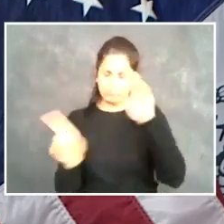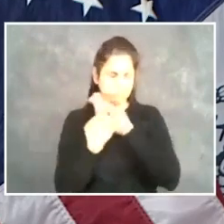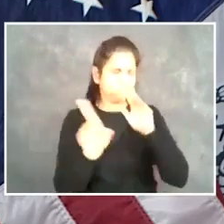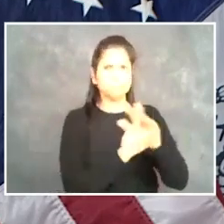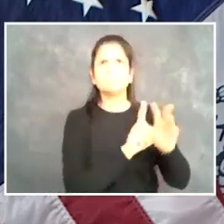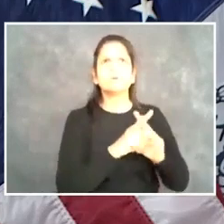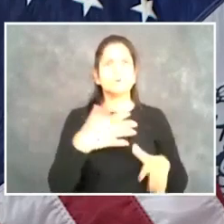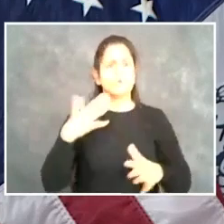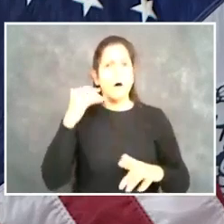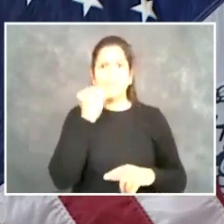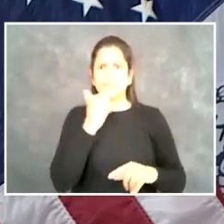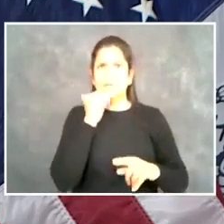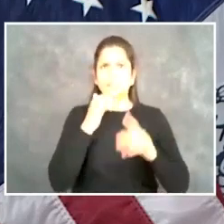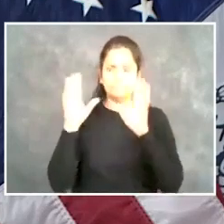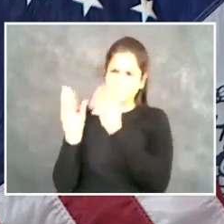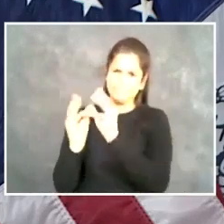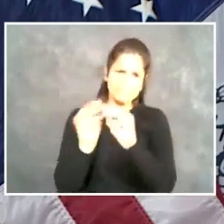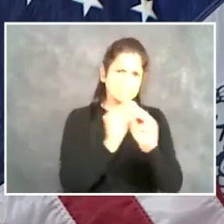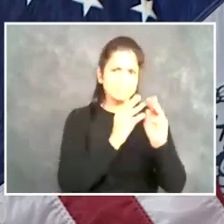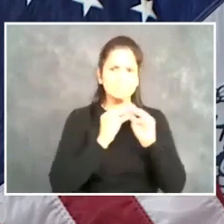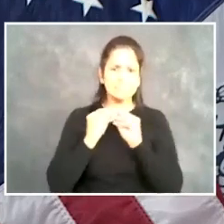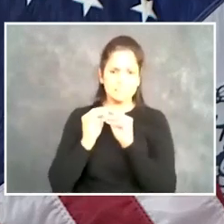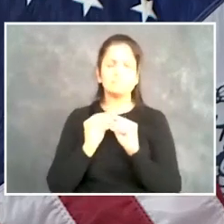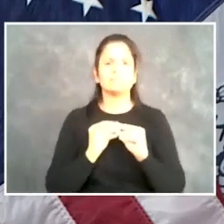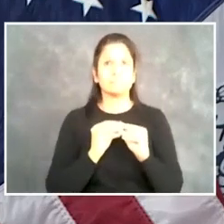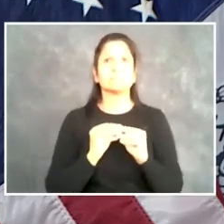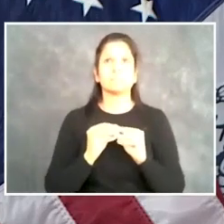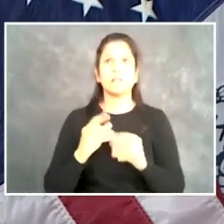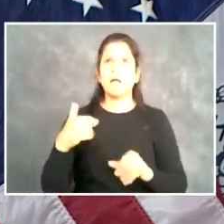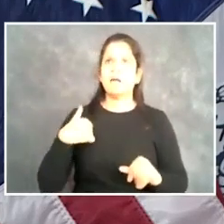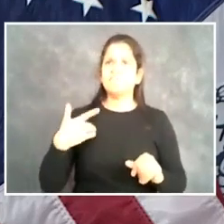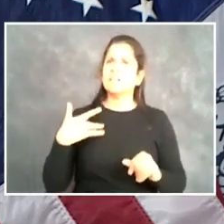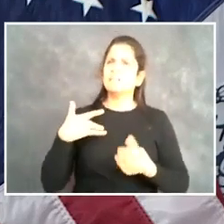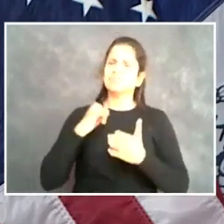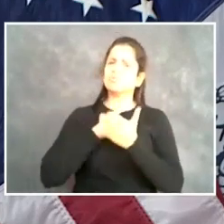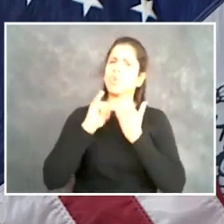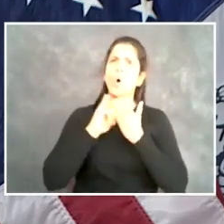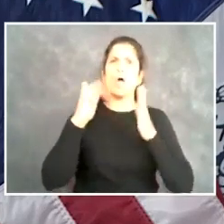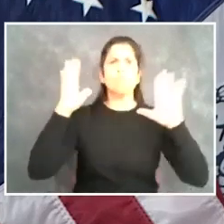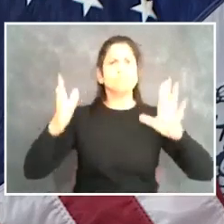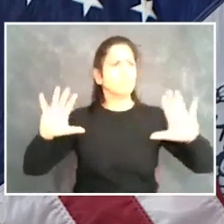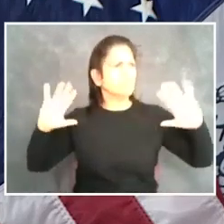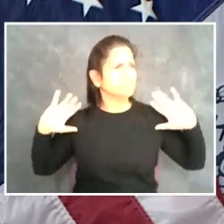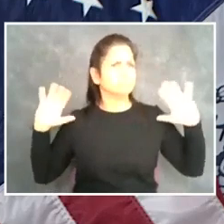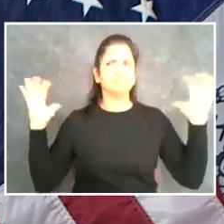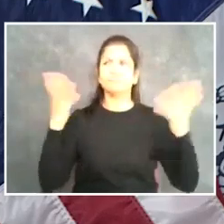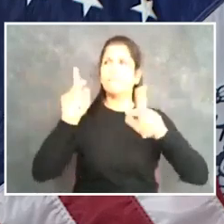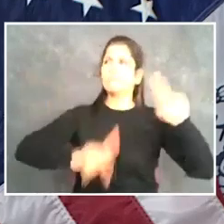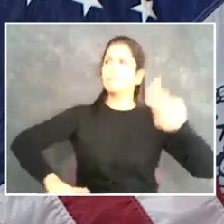WE'RE DOING THIS SO OFTEN AND I THINK THE PEOPLE OF THE CITY HAVE APPRECIATED THIS DIALOGUE